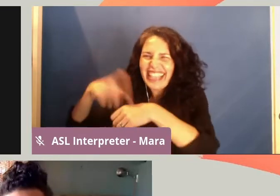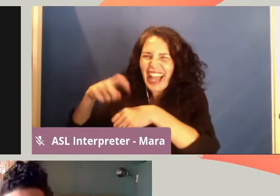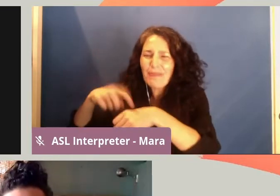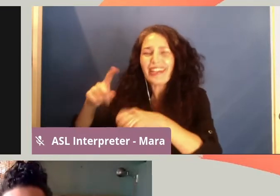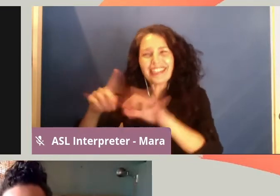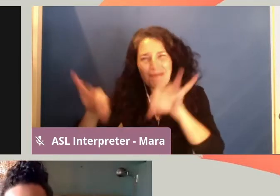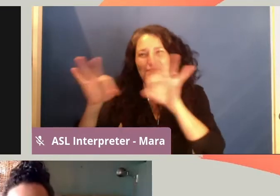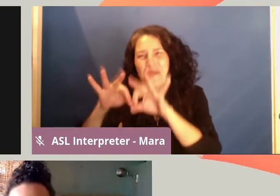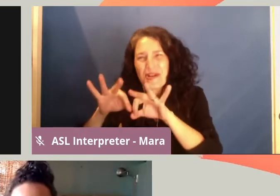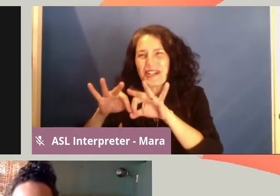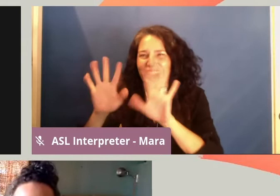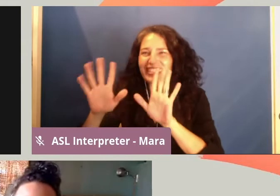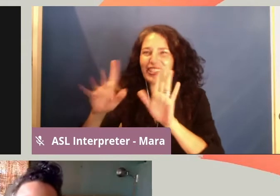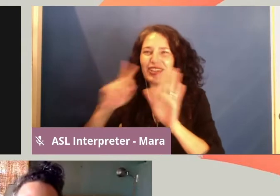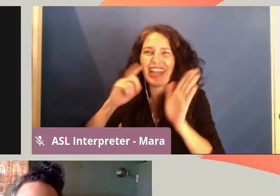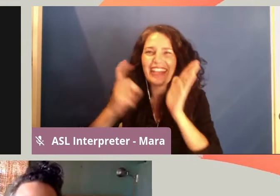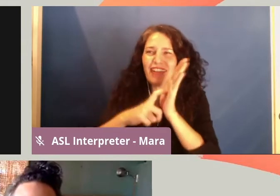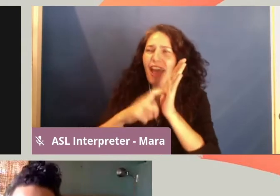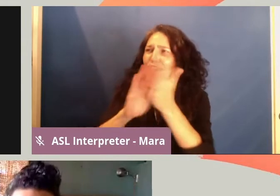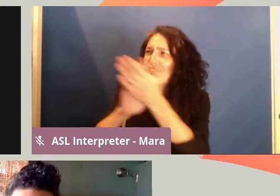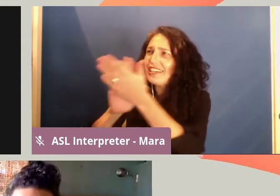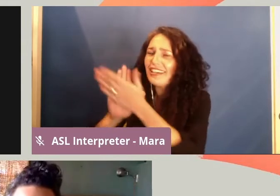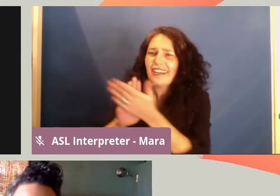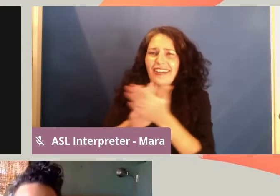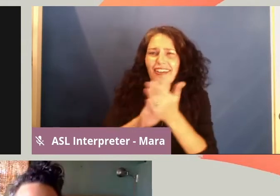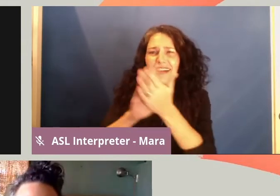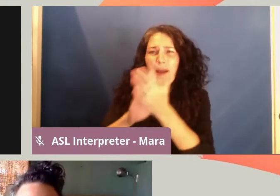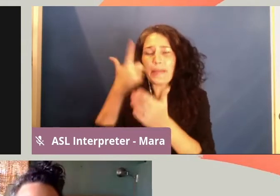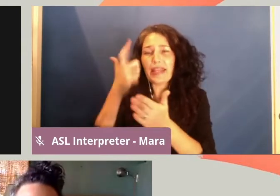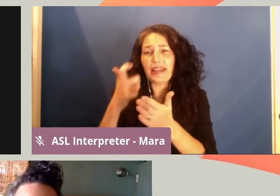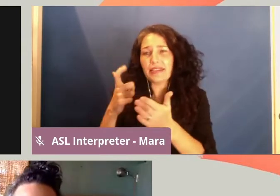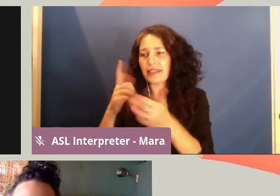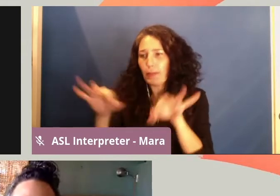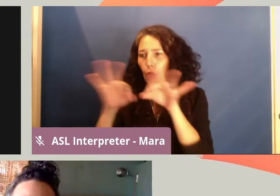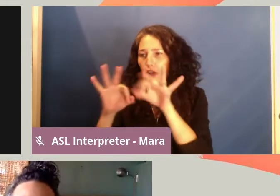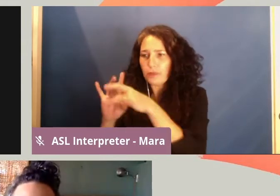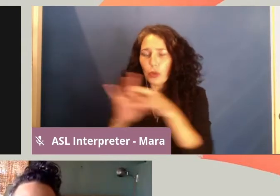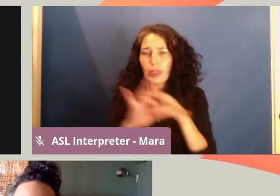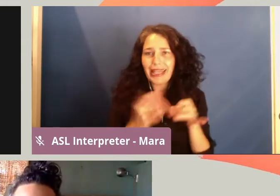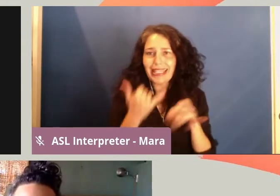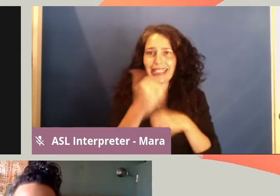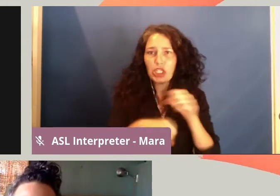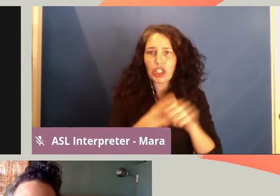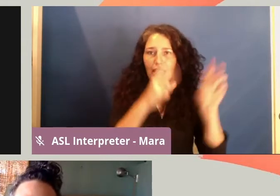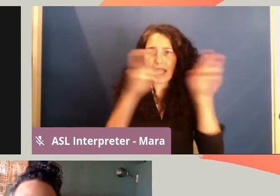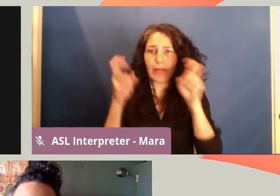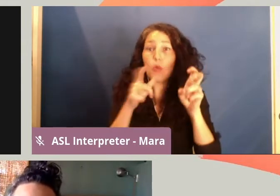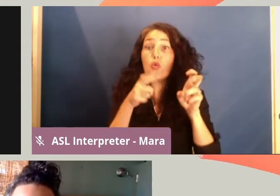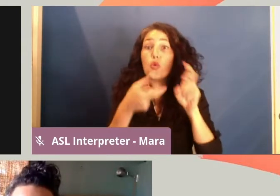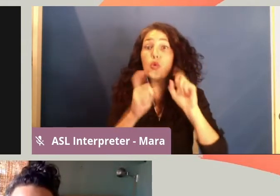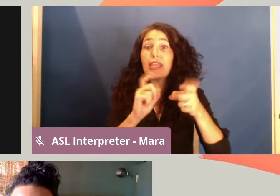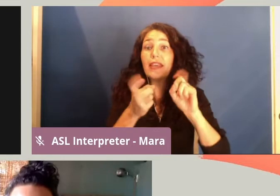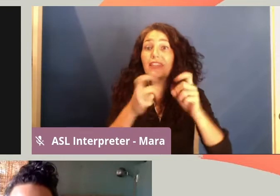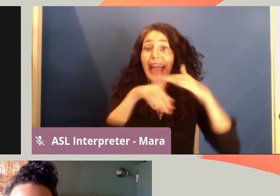and in particular, it relates to this year's themes about who gives us access, how we attain power,